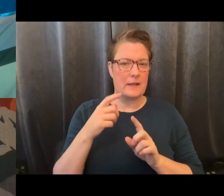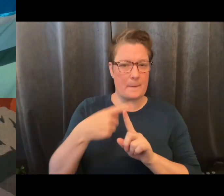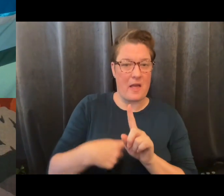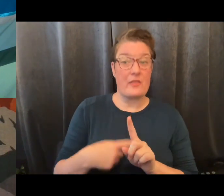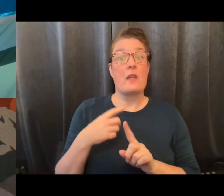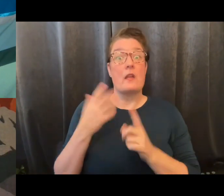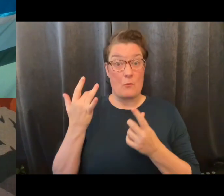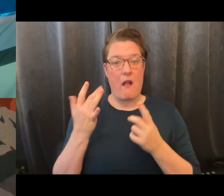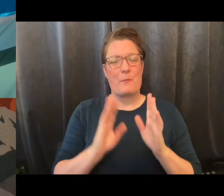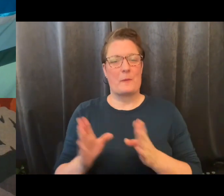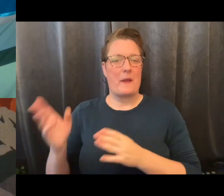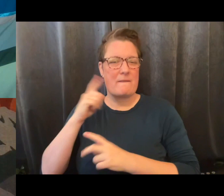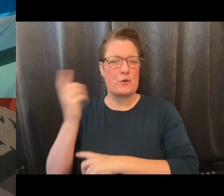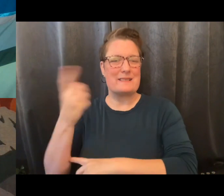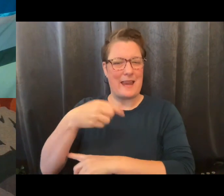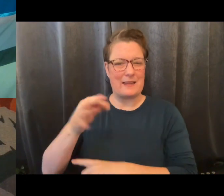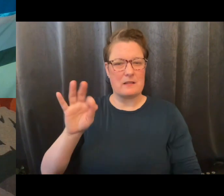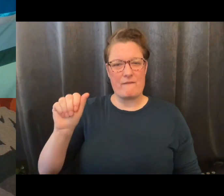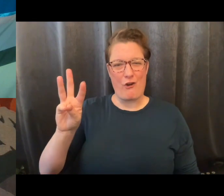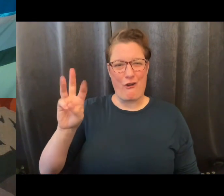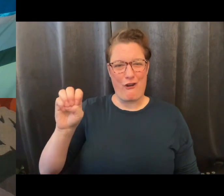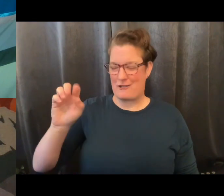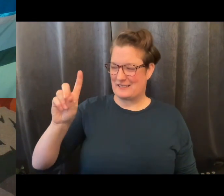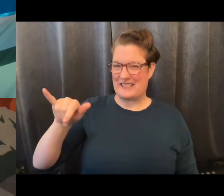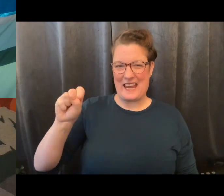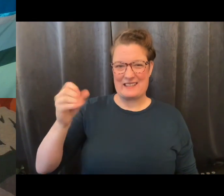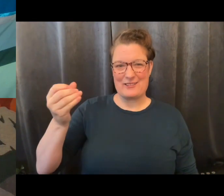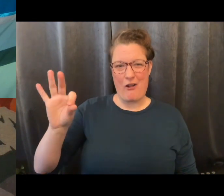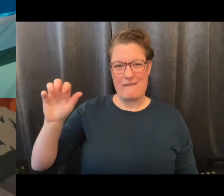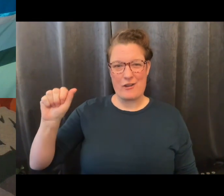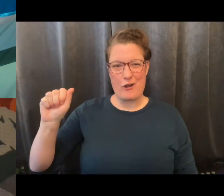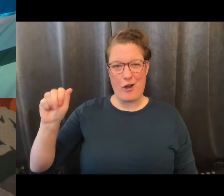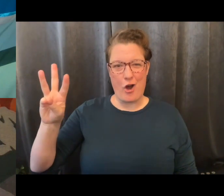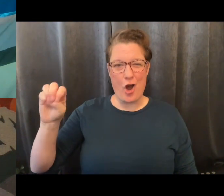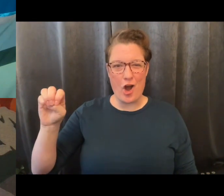want to really have done as much work as we can, in ourselves and also with